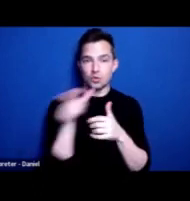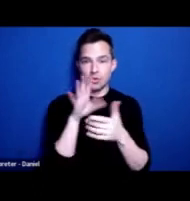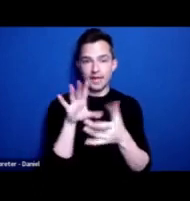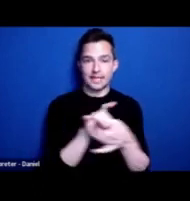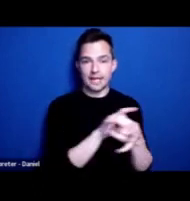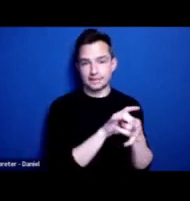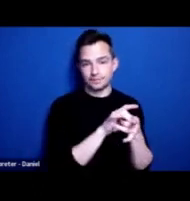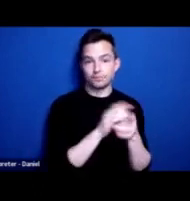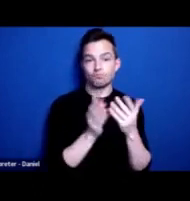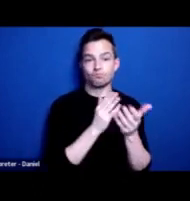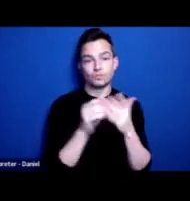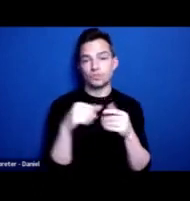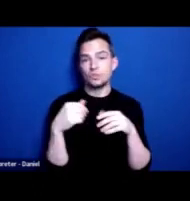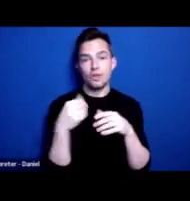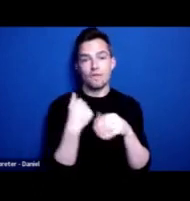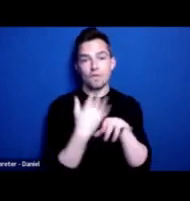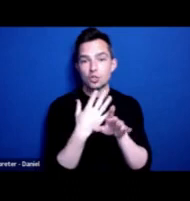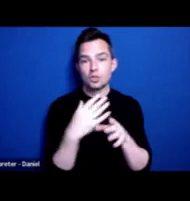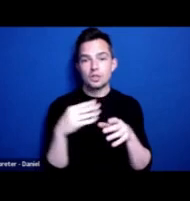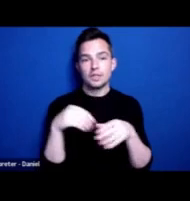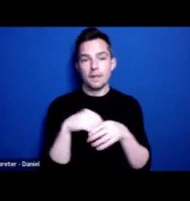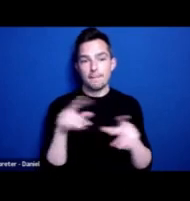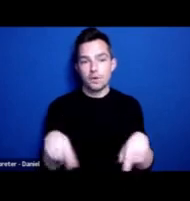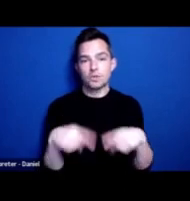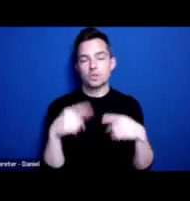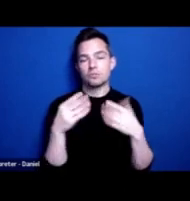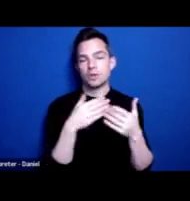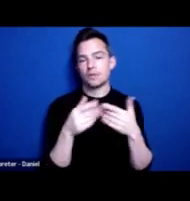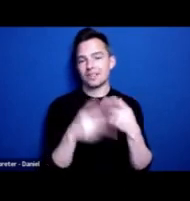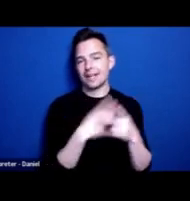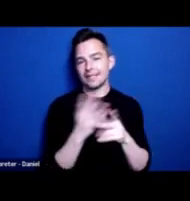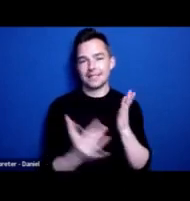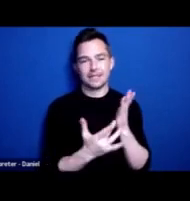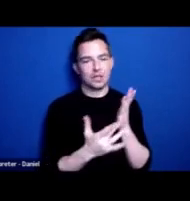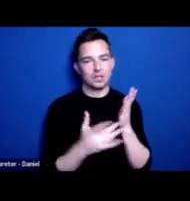virtual in person, whatever the technology that they use, it's a